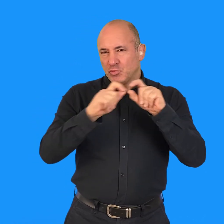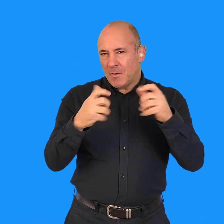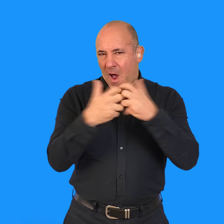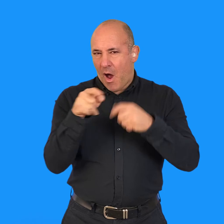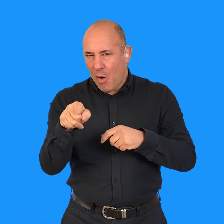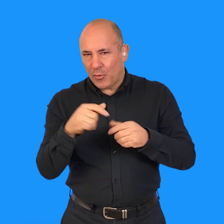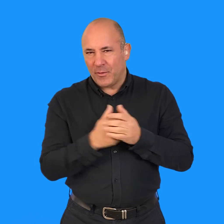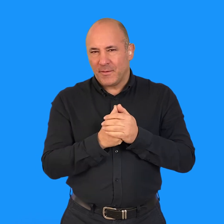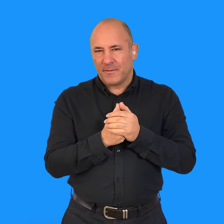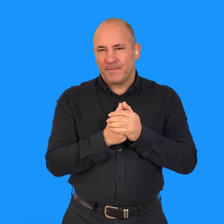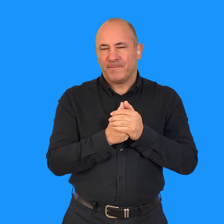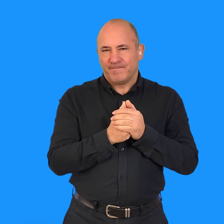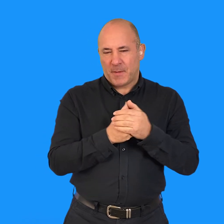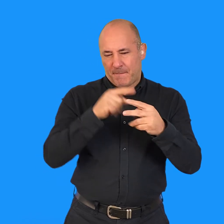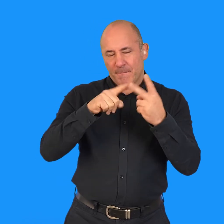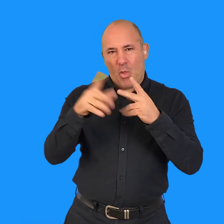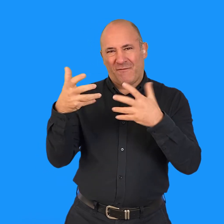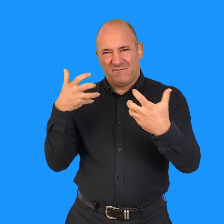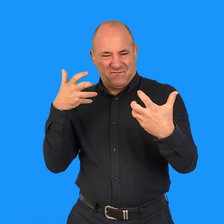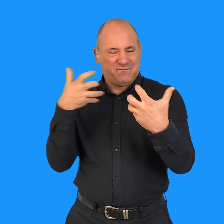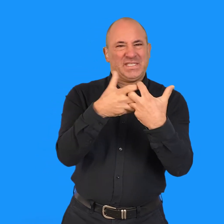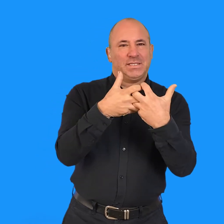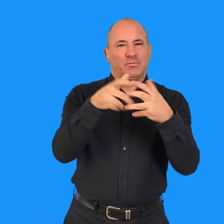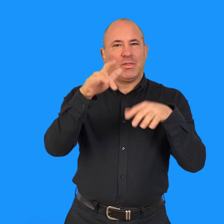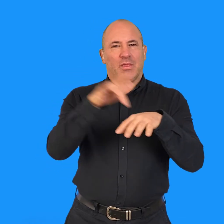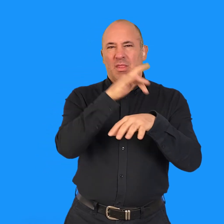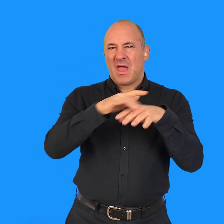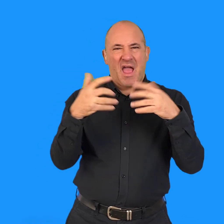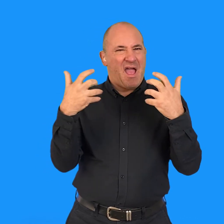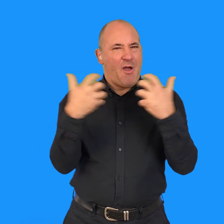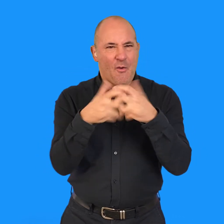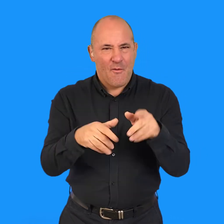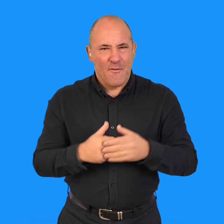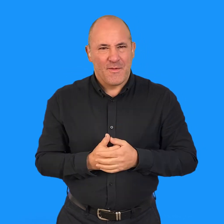How do I have creative captioning? How does that fit the aesthetic? Therefore, just being aware